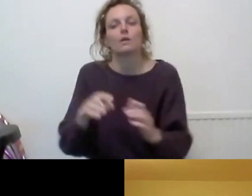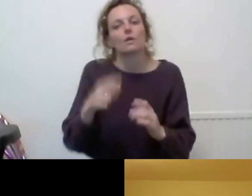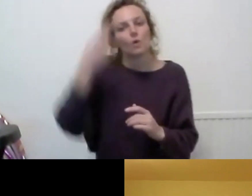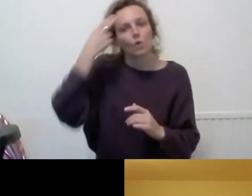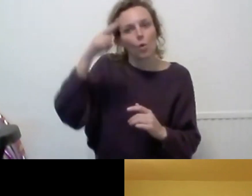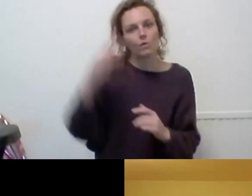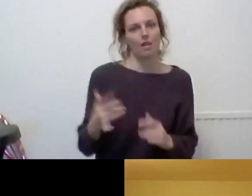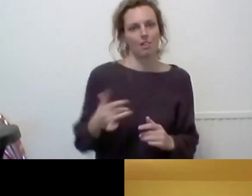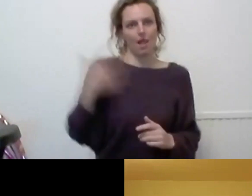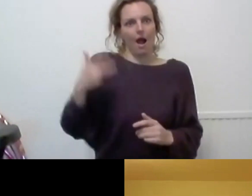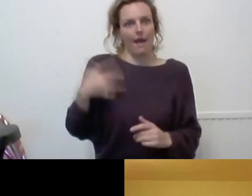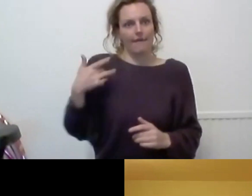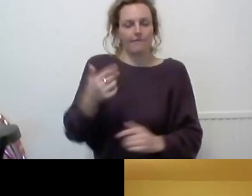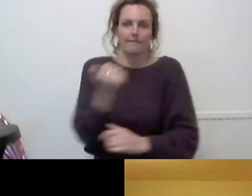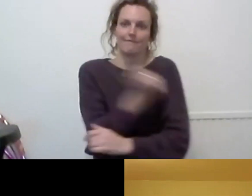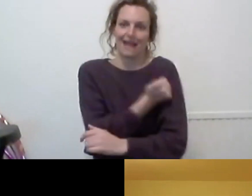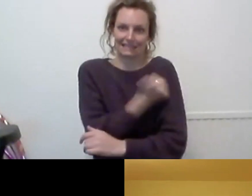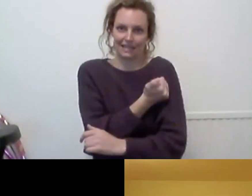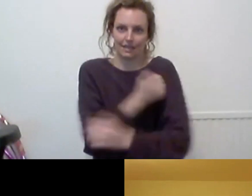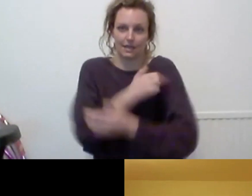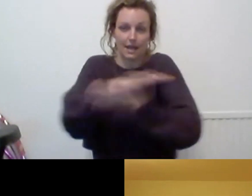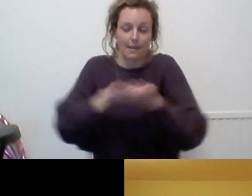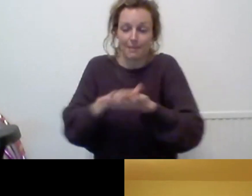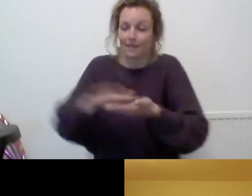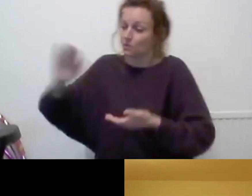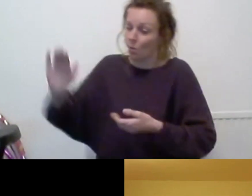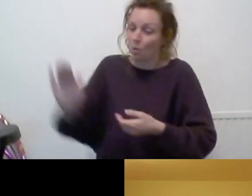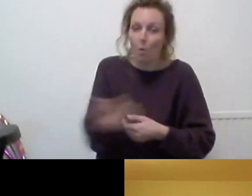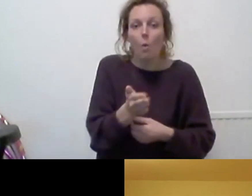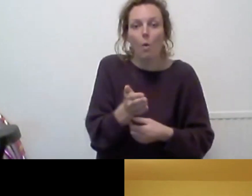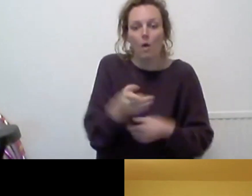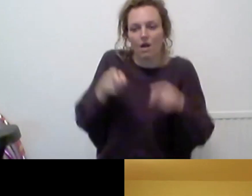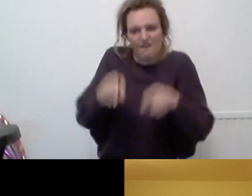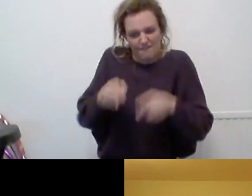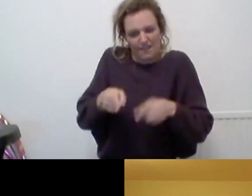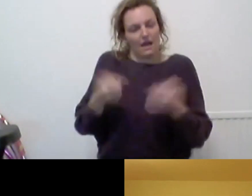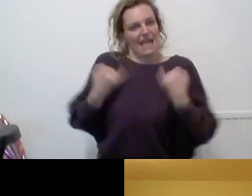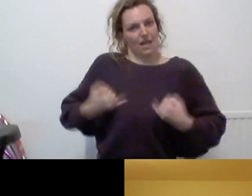doesn't cause severe infection, but it still contains a live virus. Sometimes people can